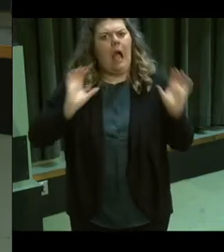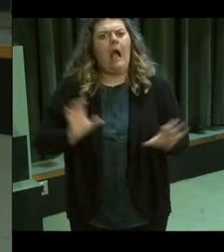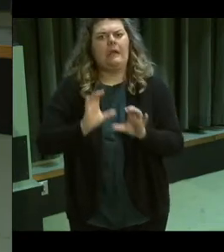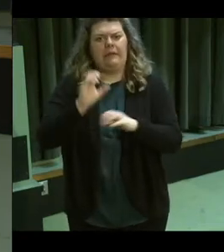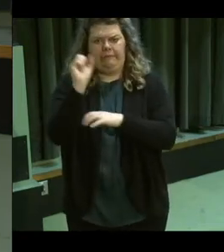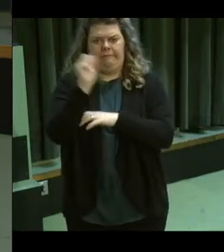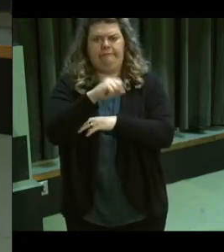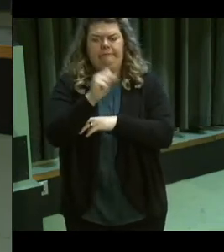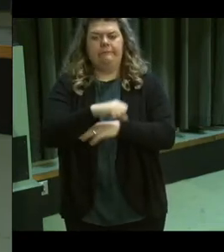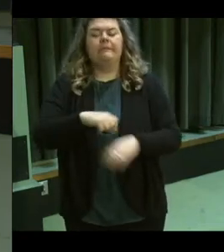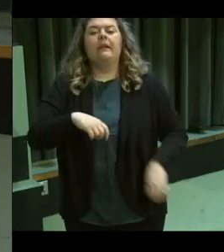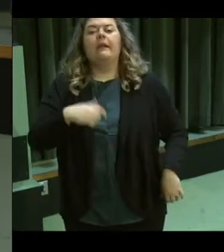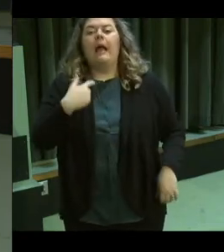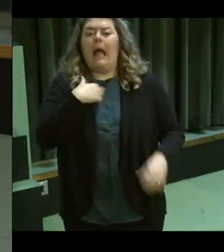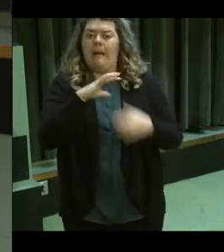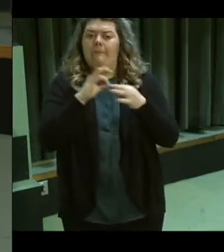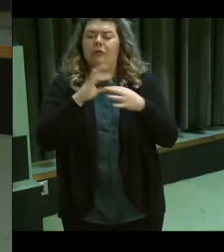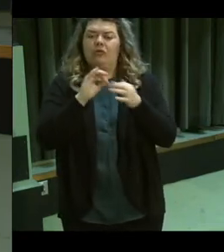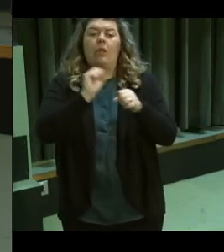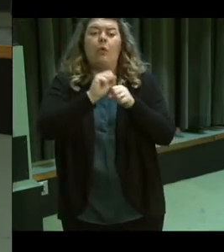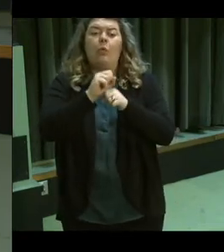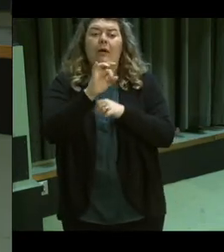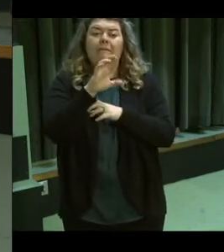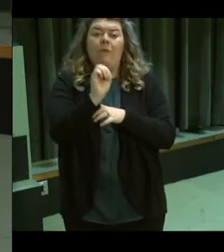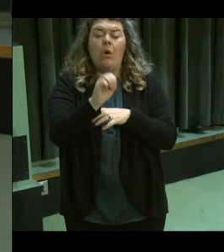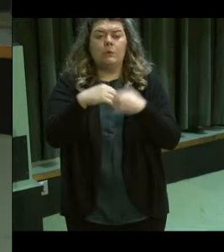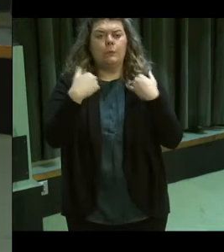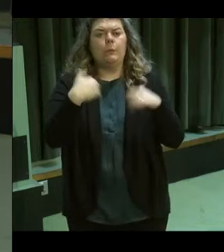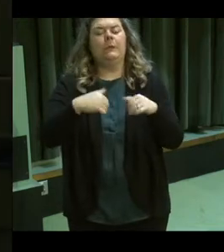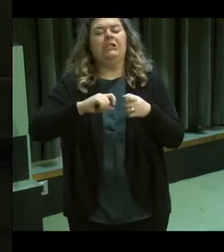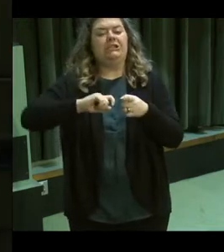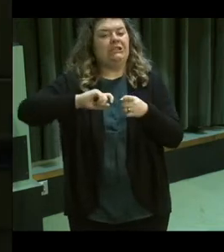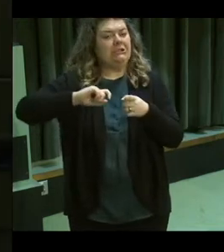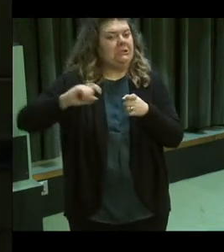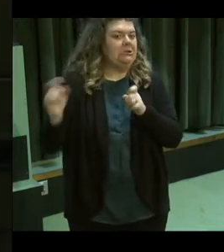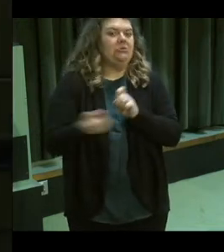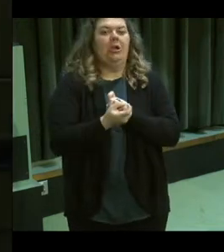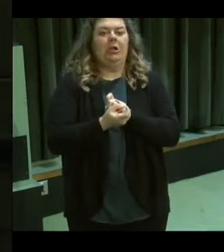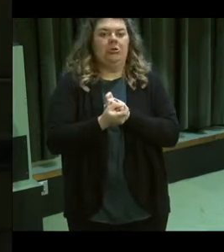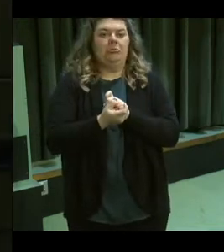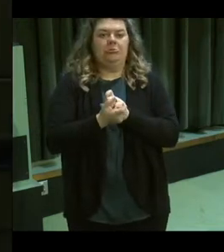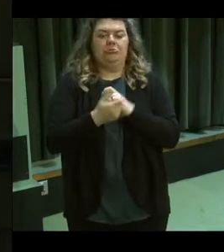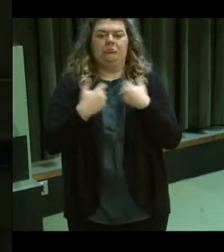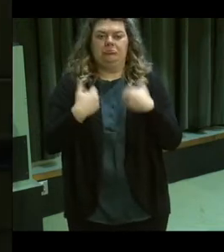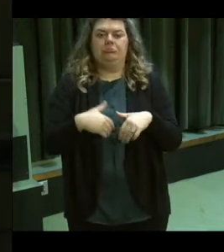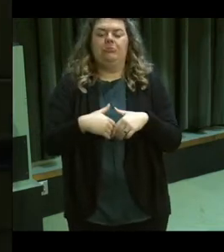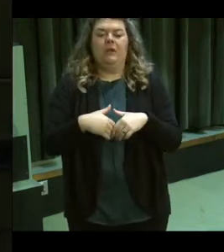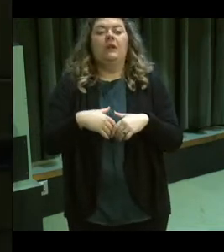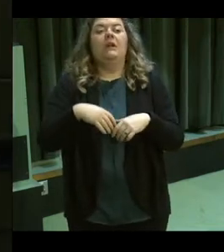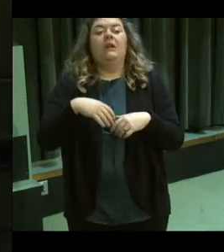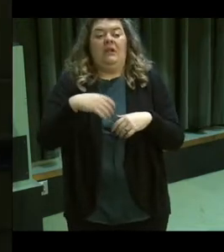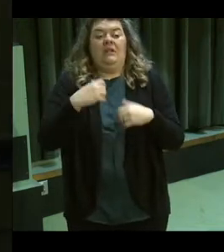mentioned, the workforce has